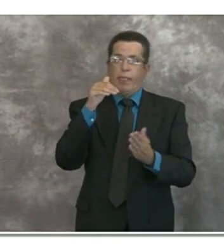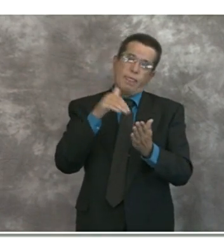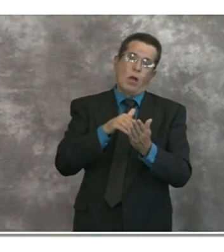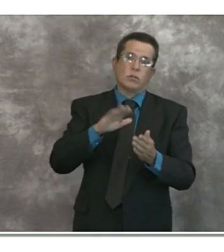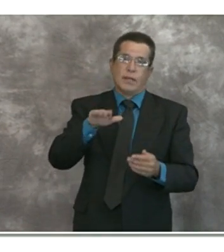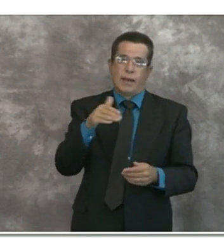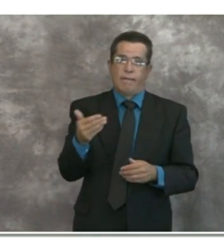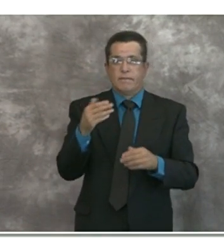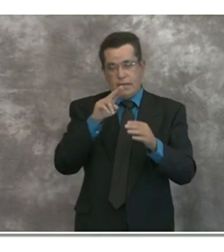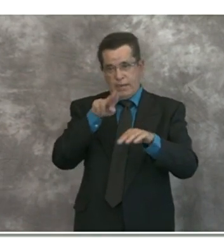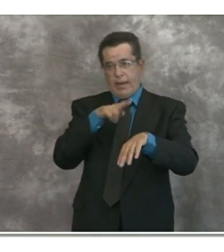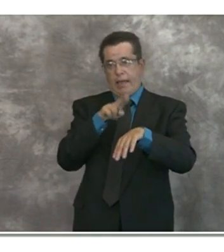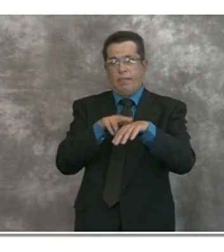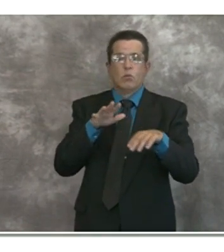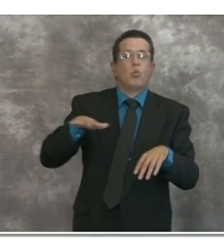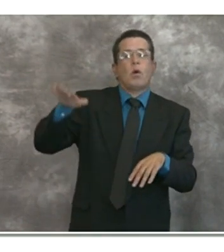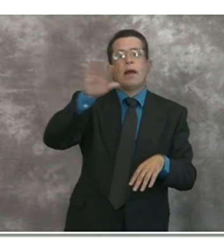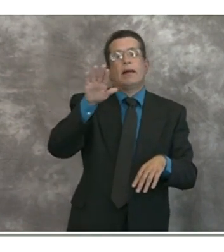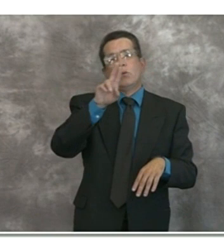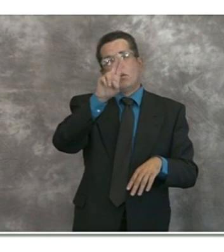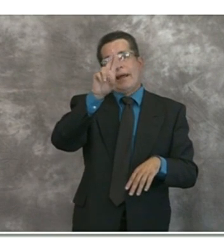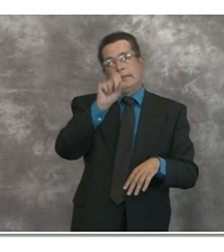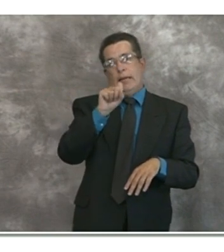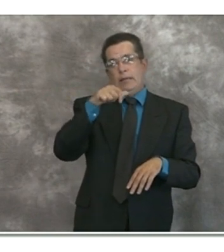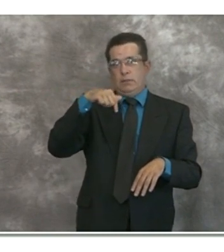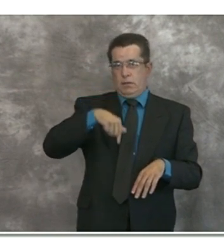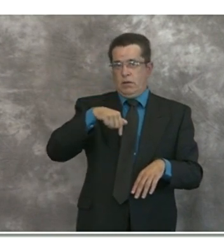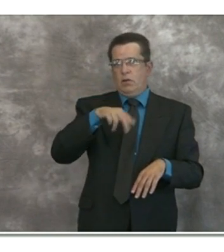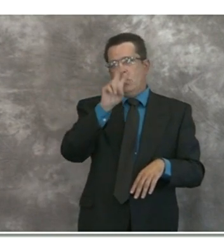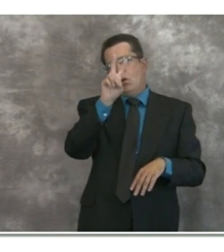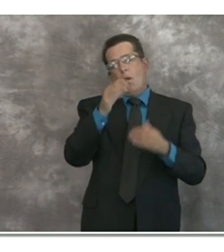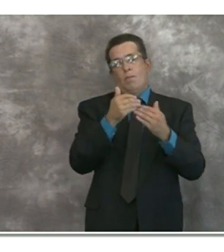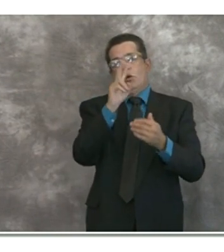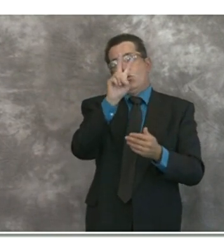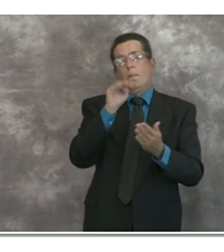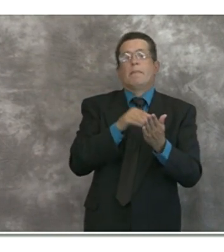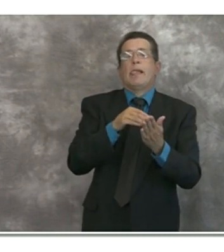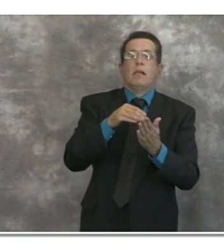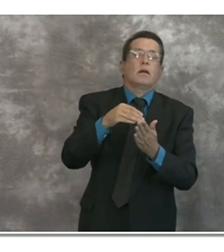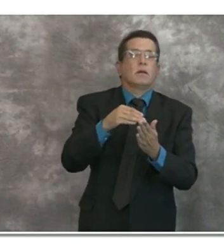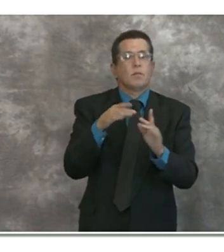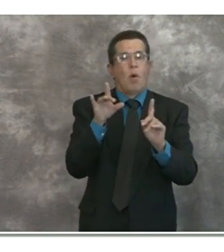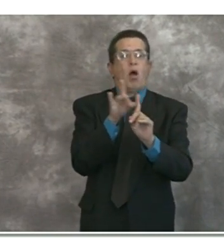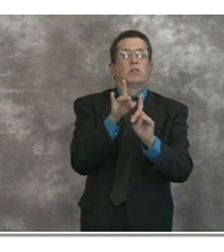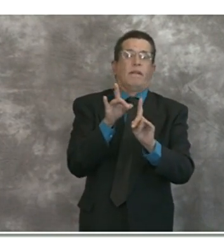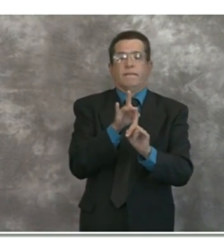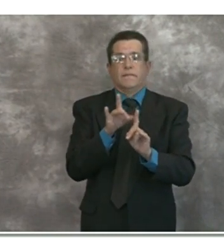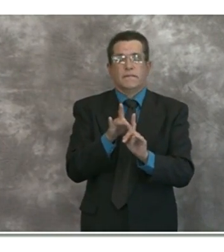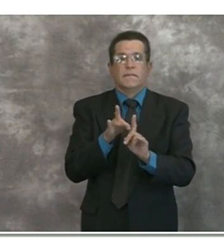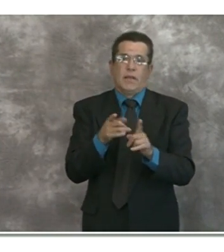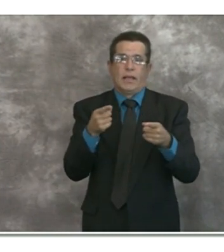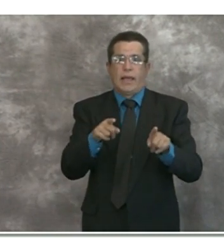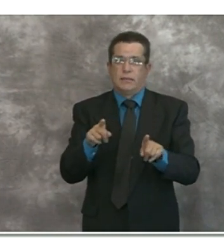THE SLIDE. THE INFORMATION INCLUDES OVER 7 MILLION POSITIVE CASES, INCLUDING OVER 404,000 DEATHS. NATIONWIDE THE